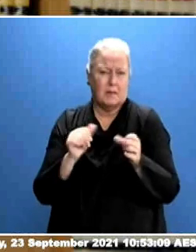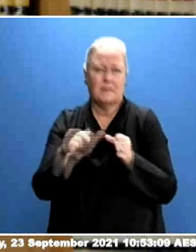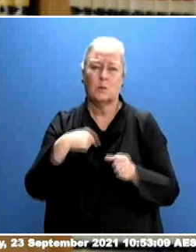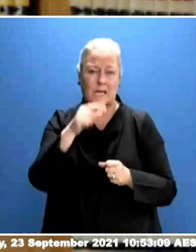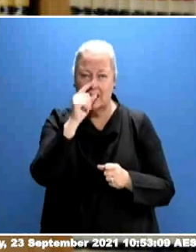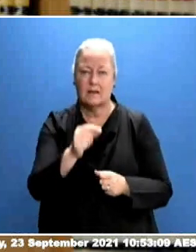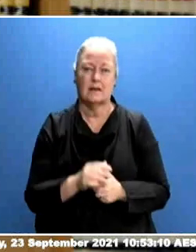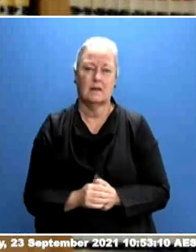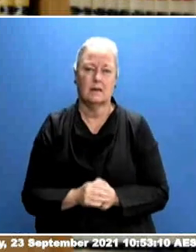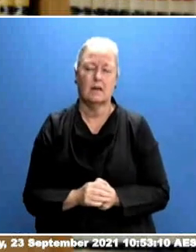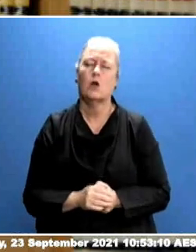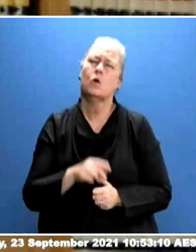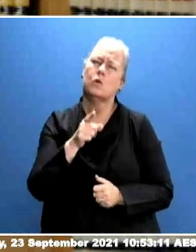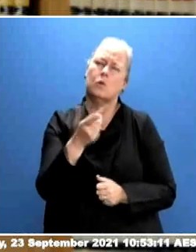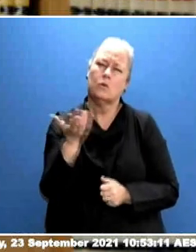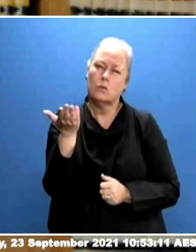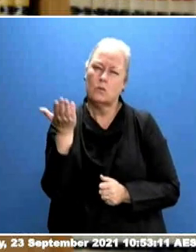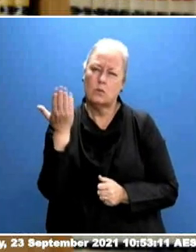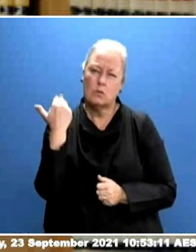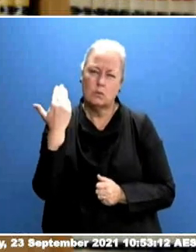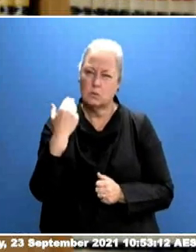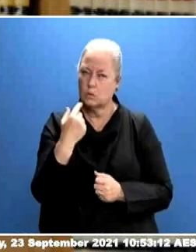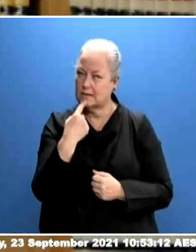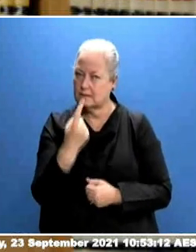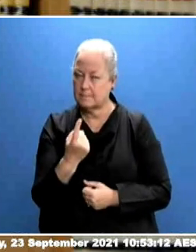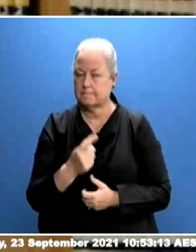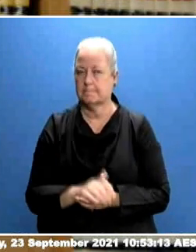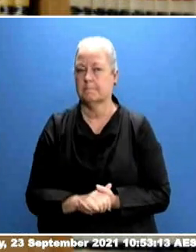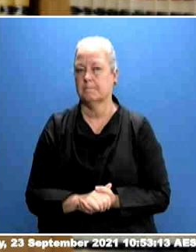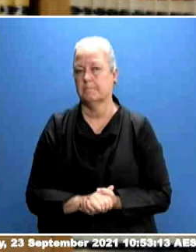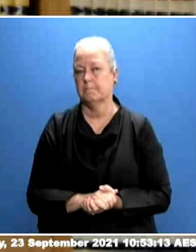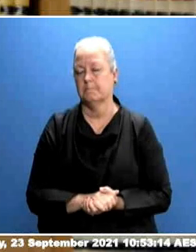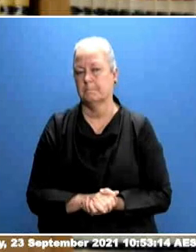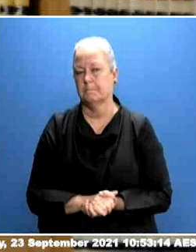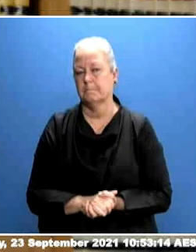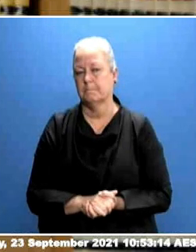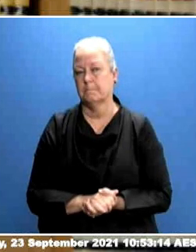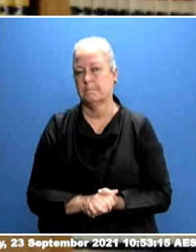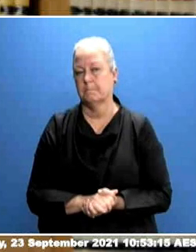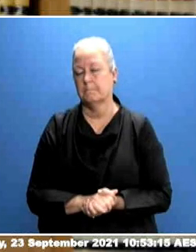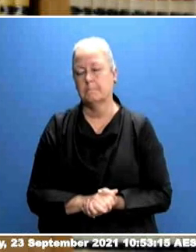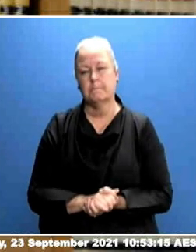One thing that you mentioned earlier was the issue about